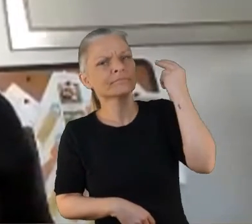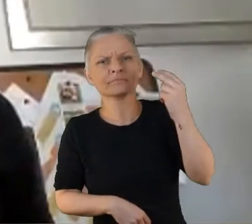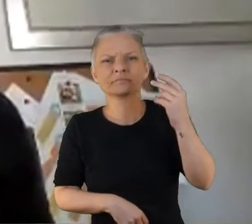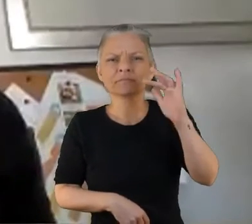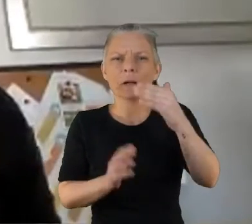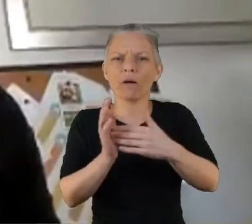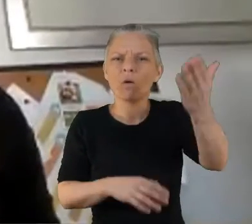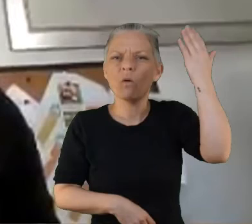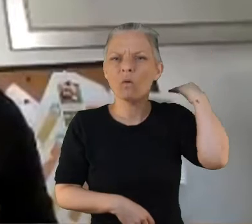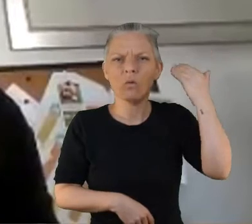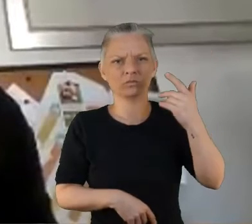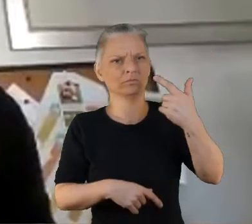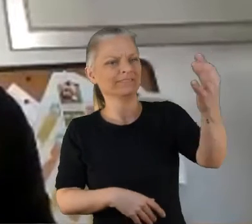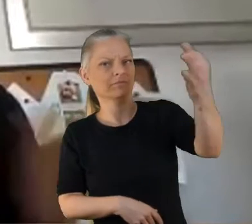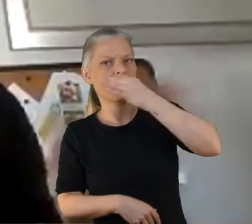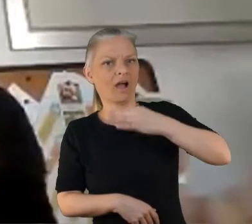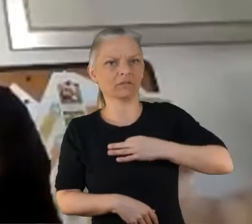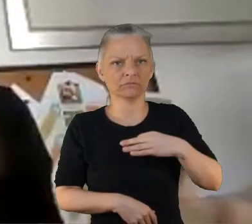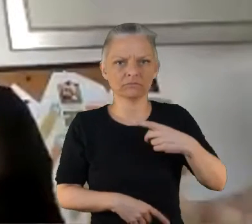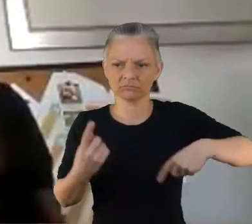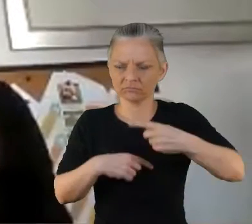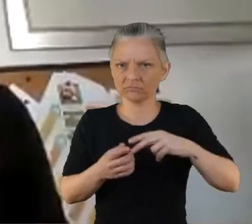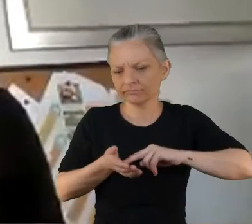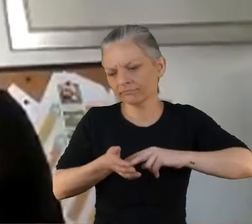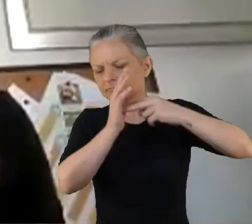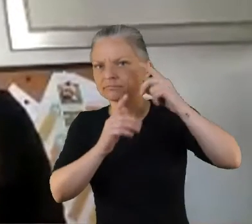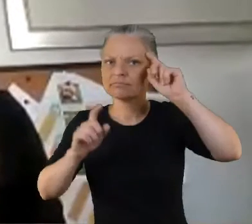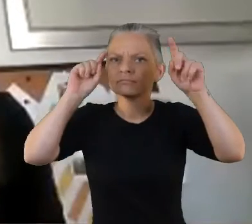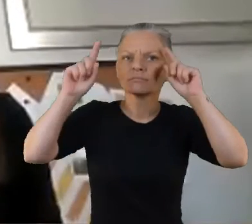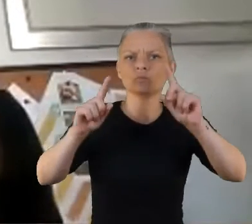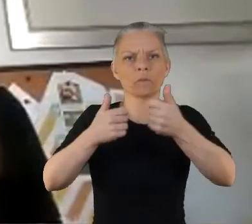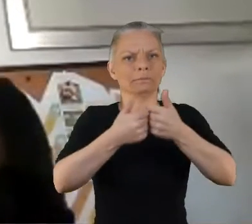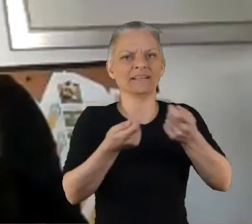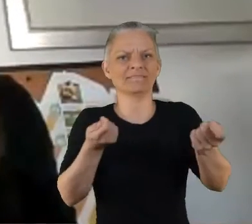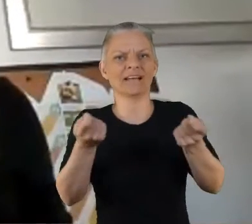there and be able to produce something that meant something for all across Scotland, whether you